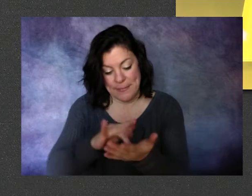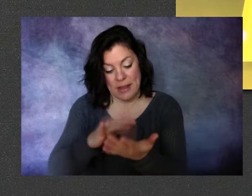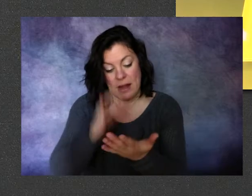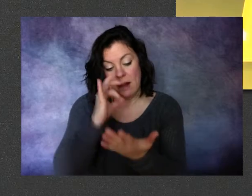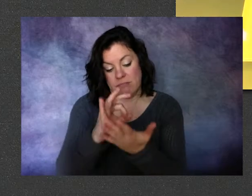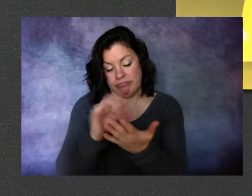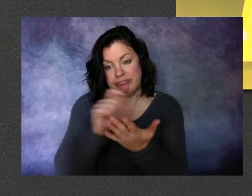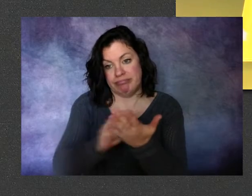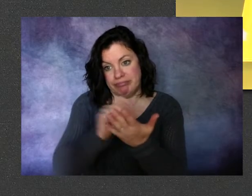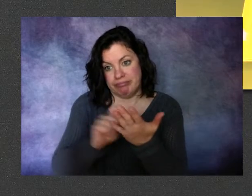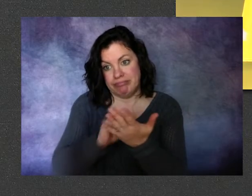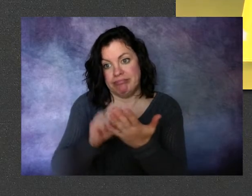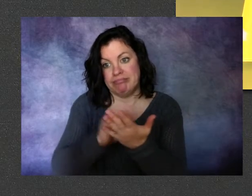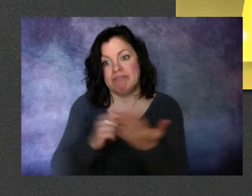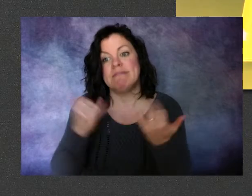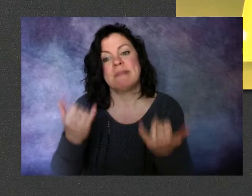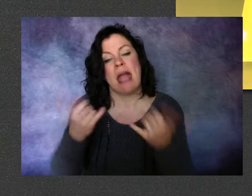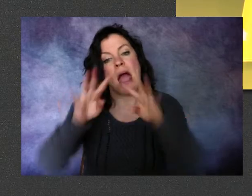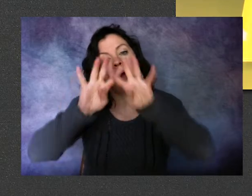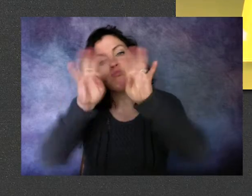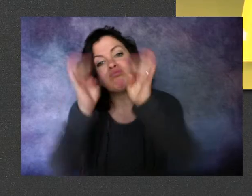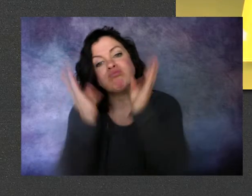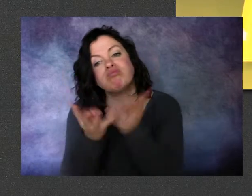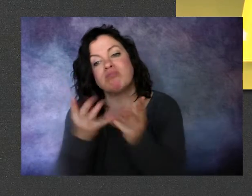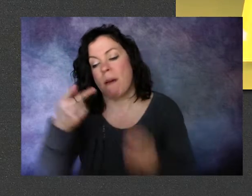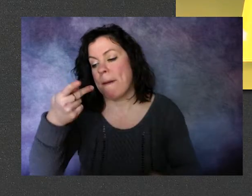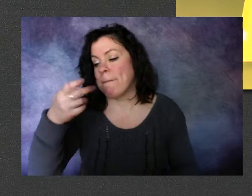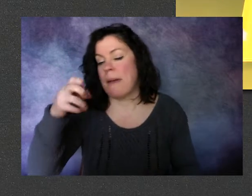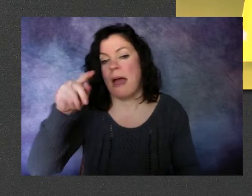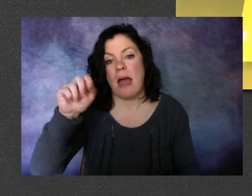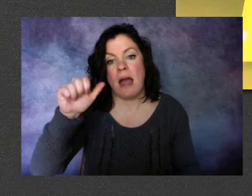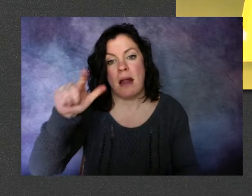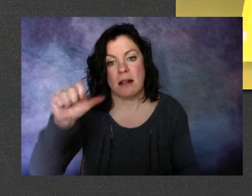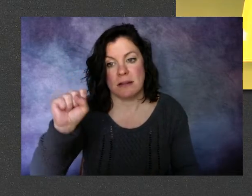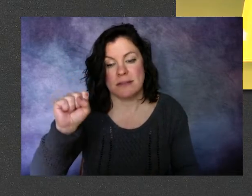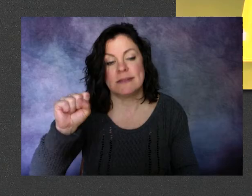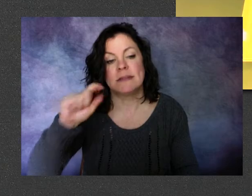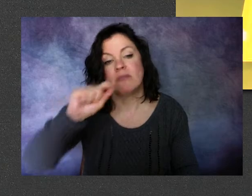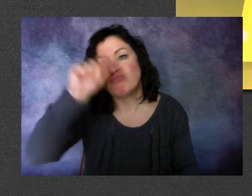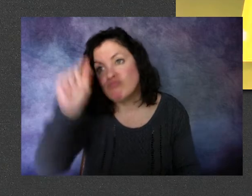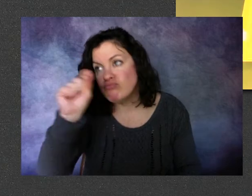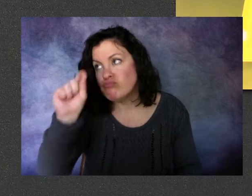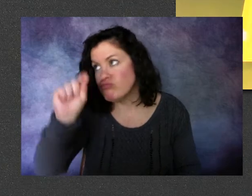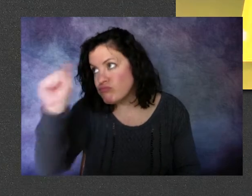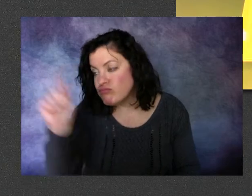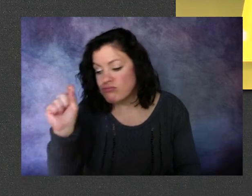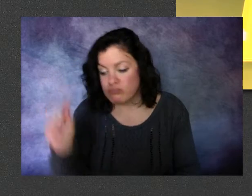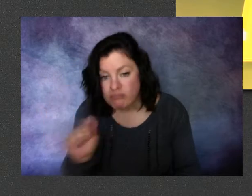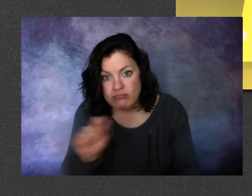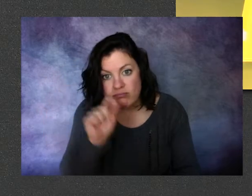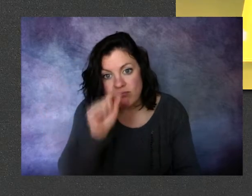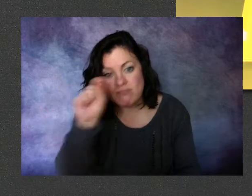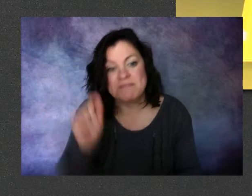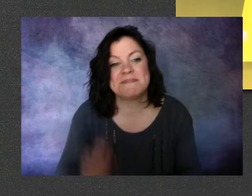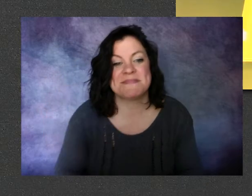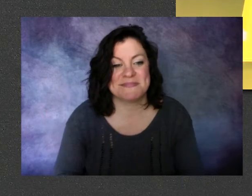And I should definitely, a flower has to have petals. So I'm give it some petals.